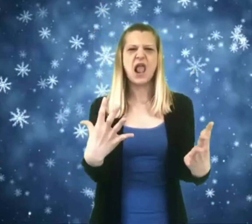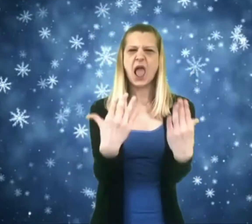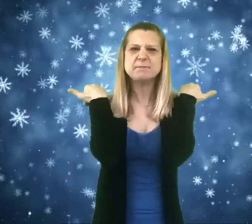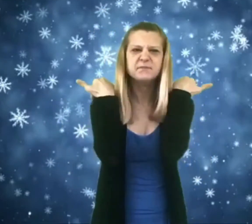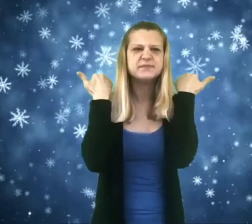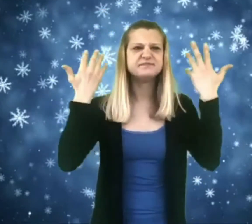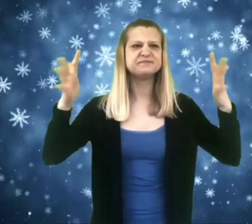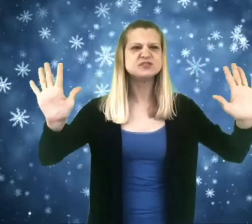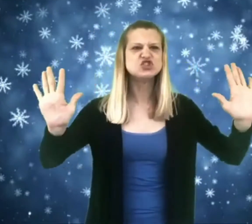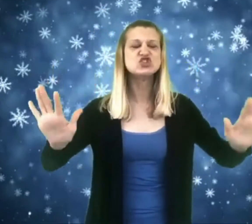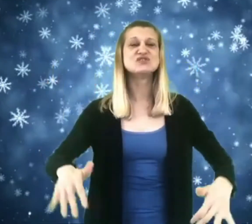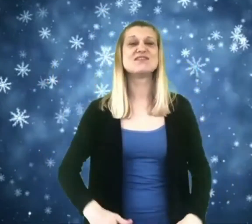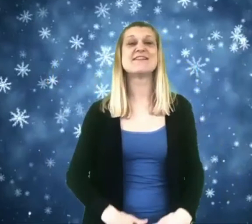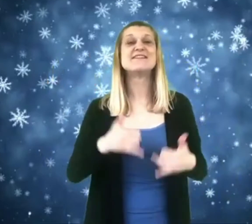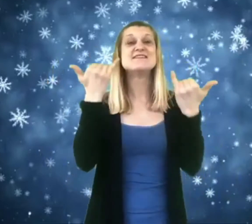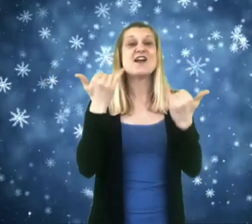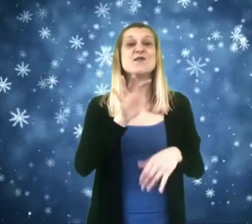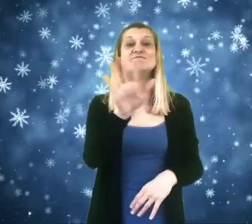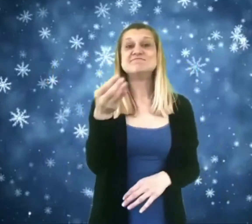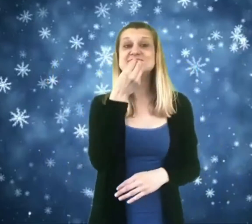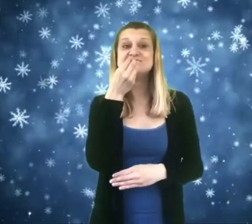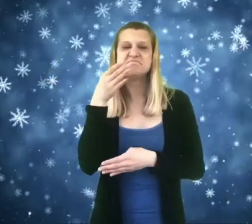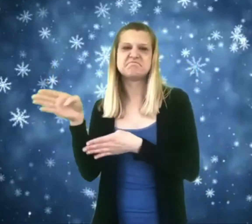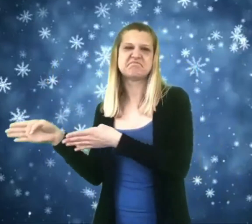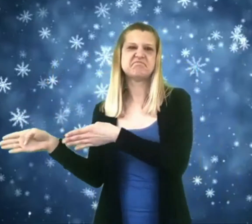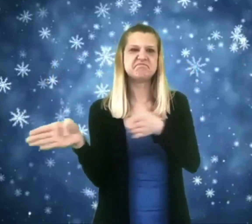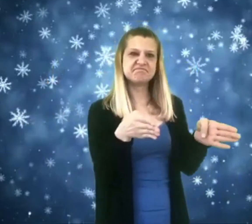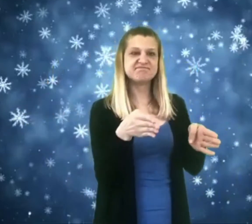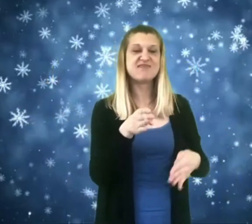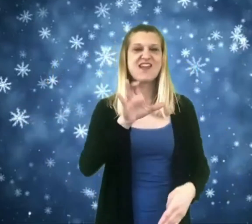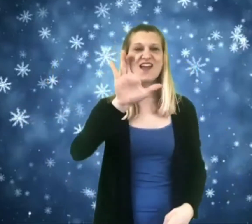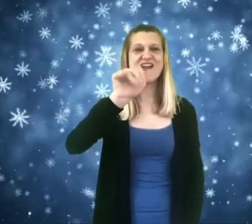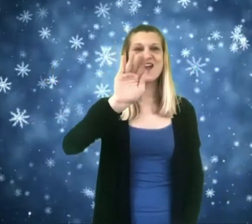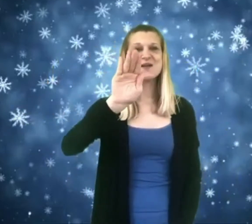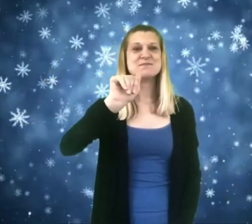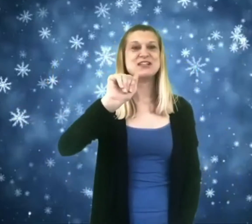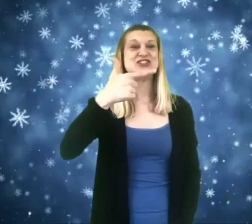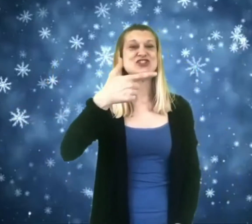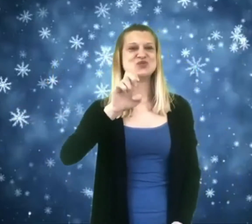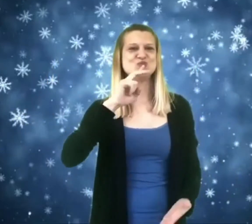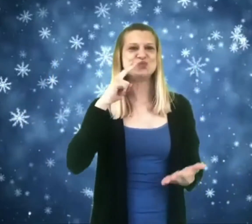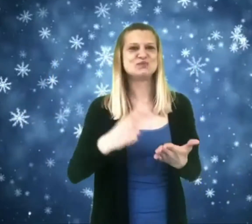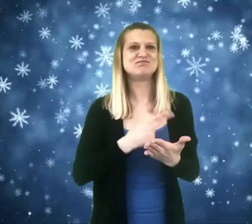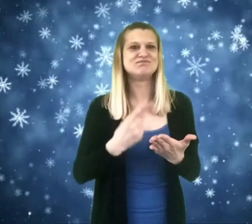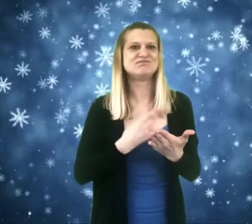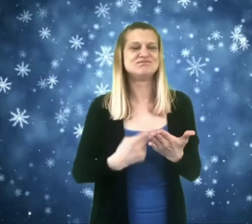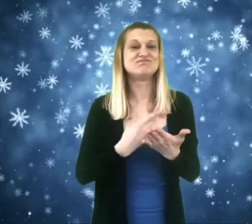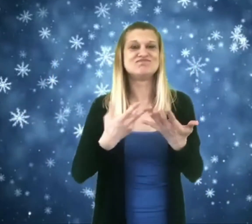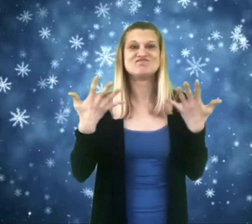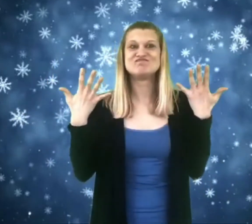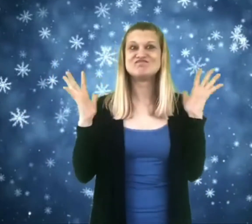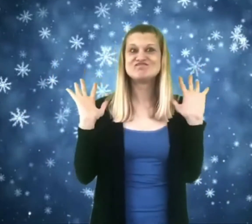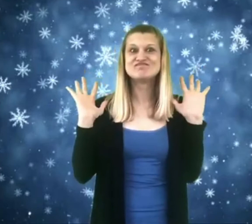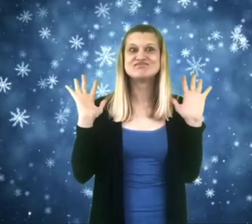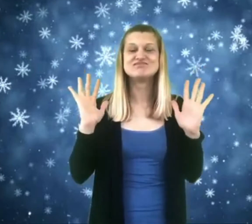been nibbled away, and all he got now were those thin, cabbagy meals three times a day.